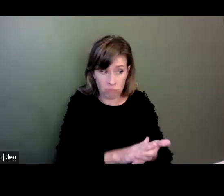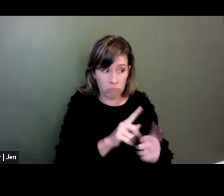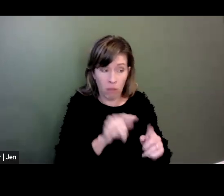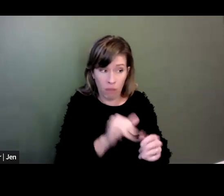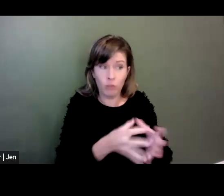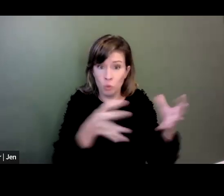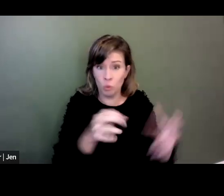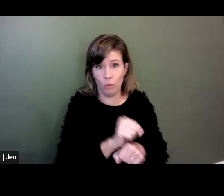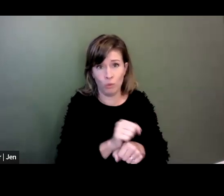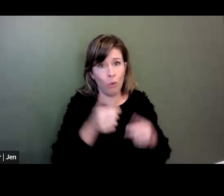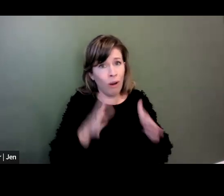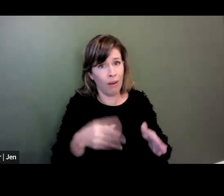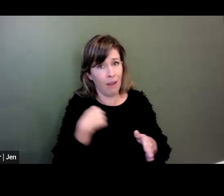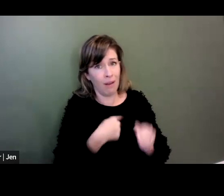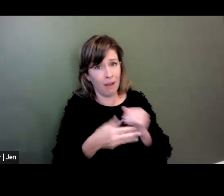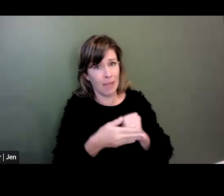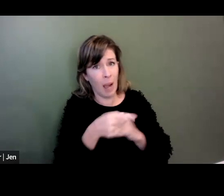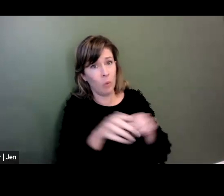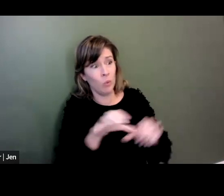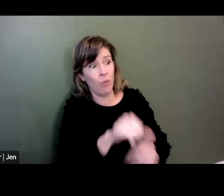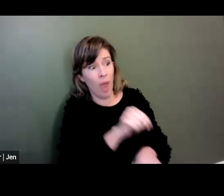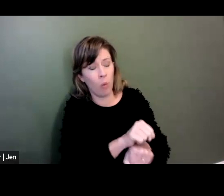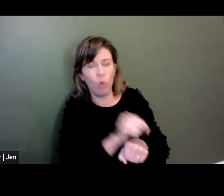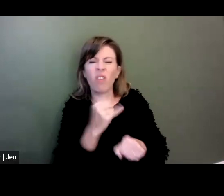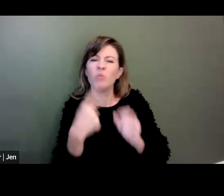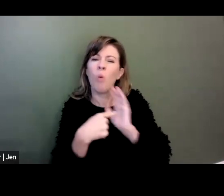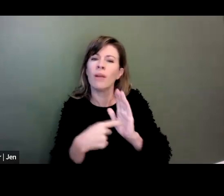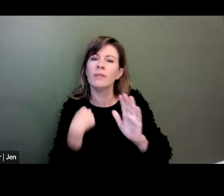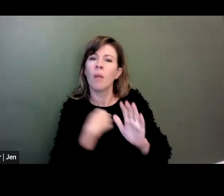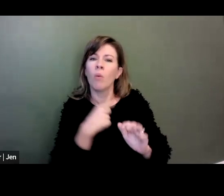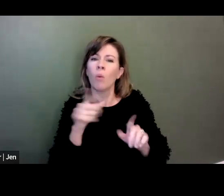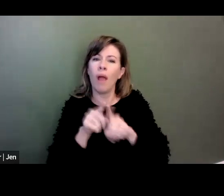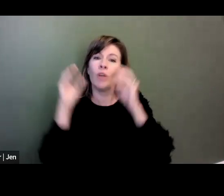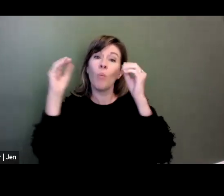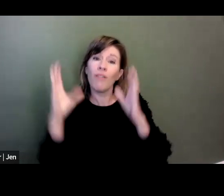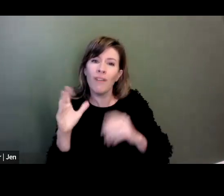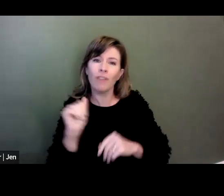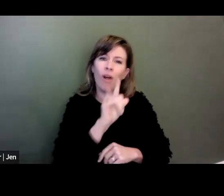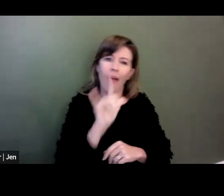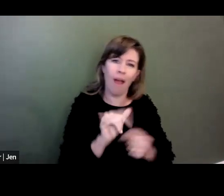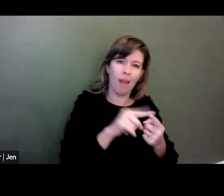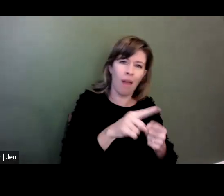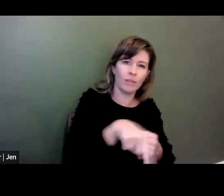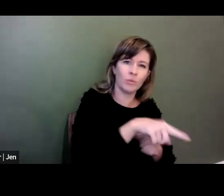that's kind of the allyship that we can have as professors to these students. But I think I really like the idea that it